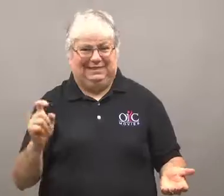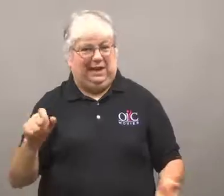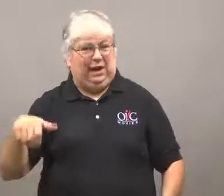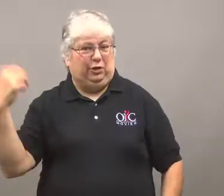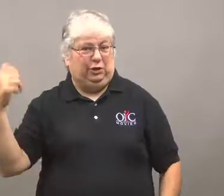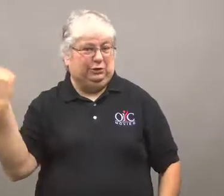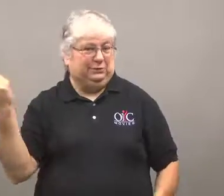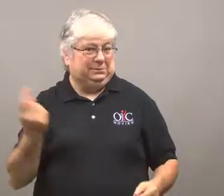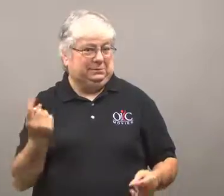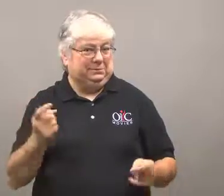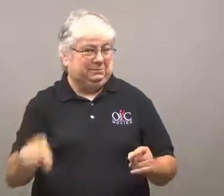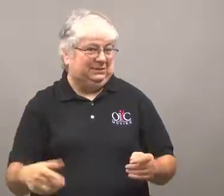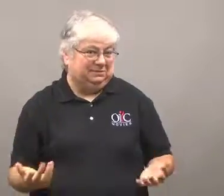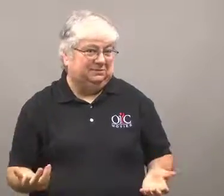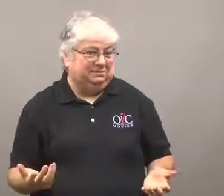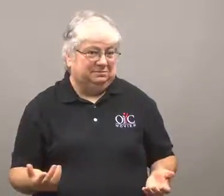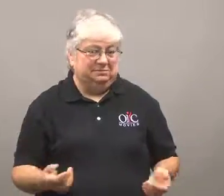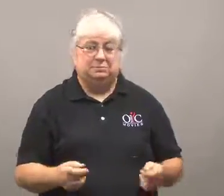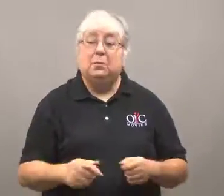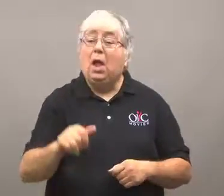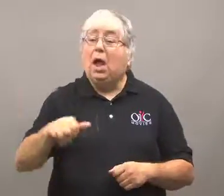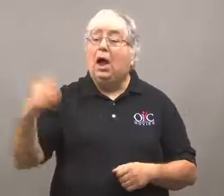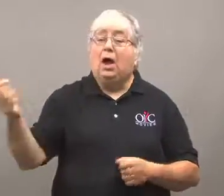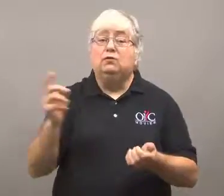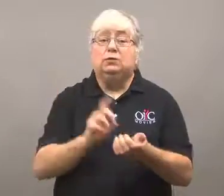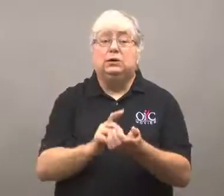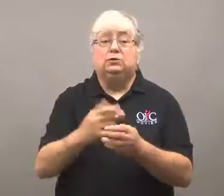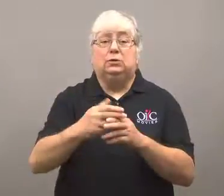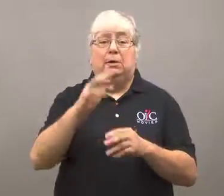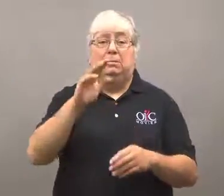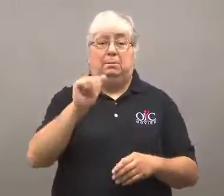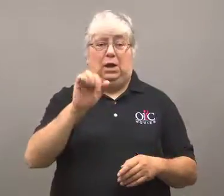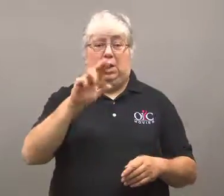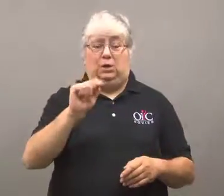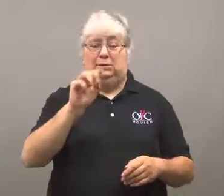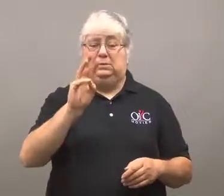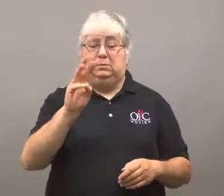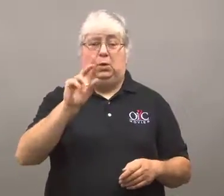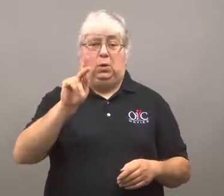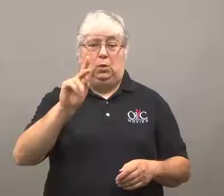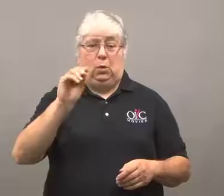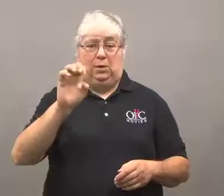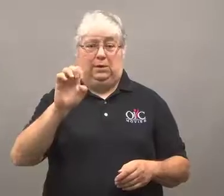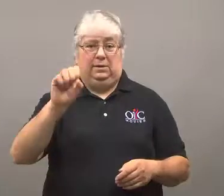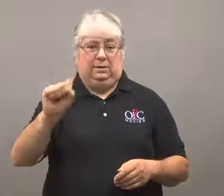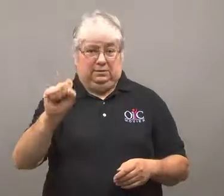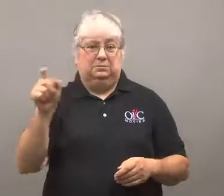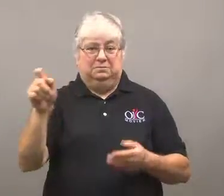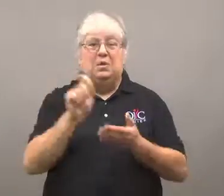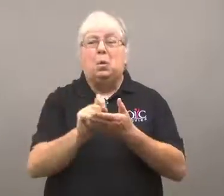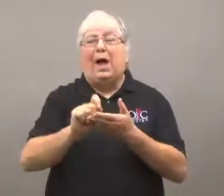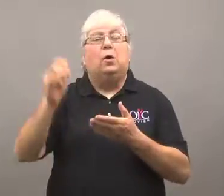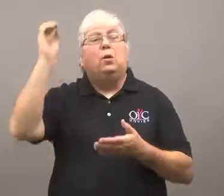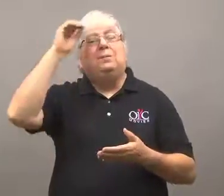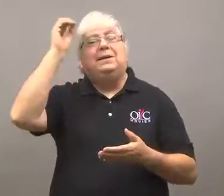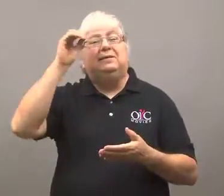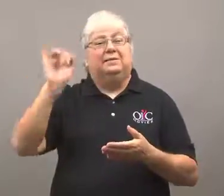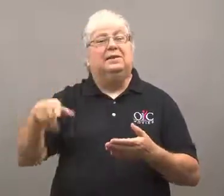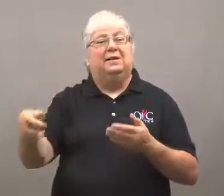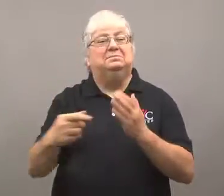There should be some other kind of treatment.